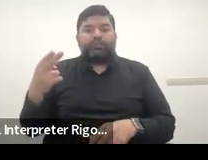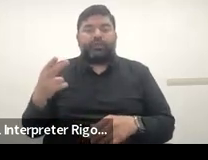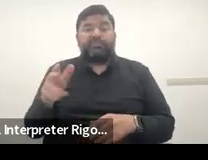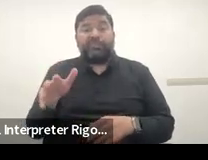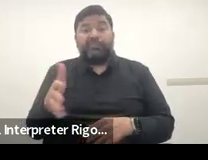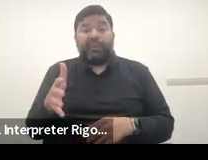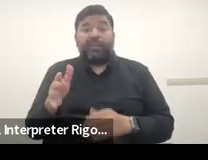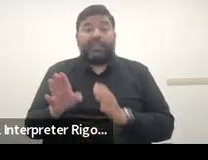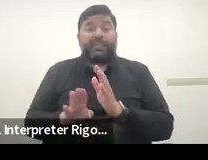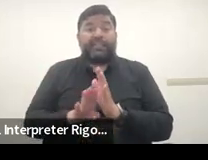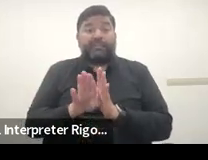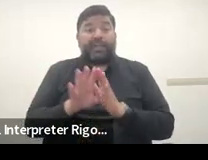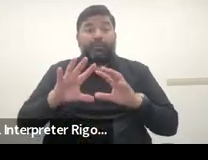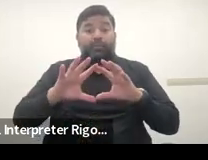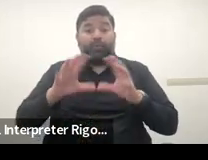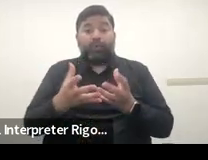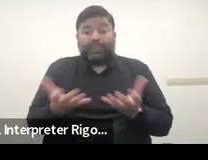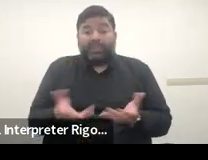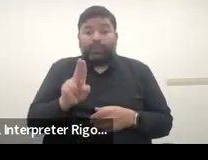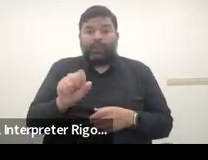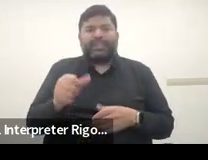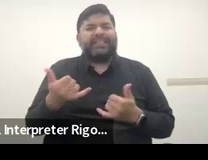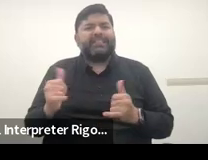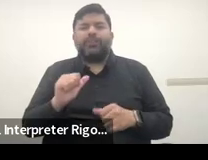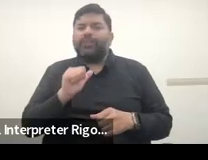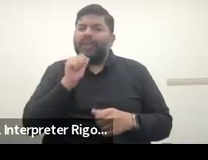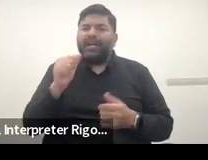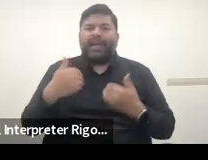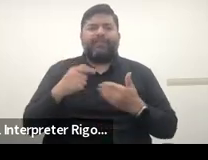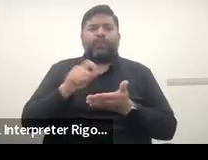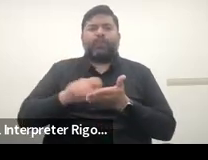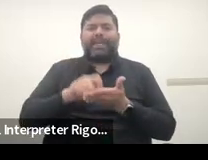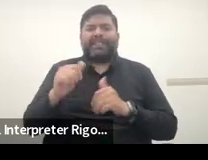a developed world, it's still an unwritten language and it doesn't seem like it's developing a writing